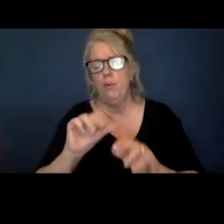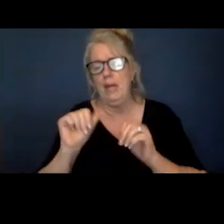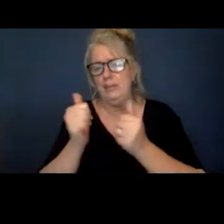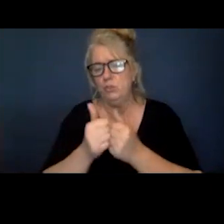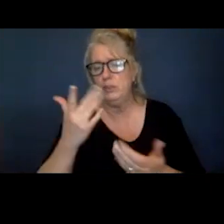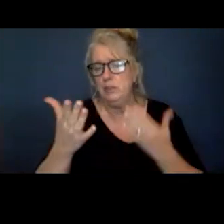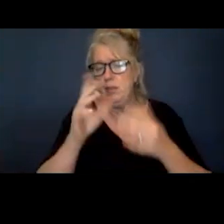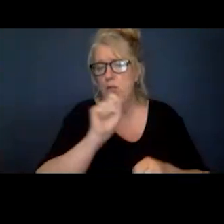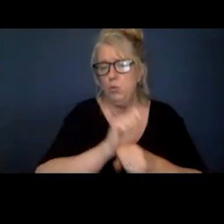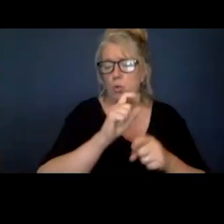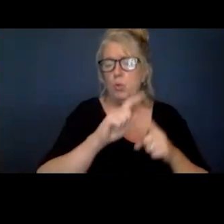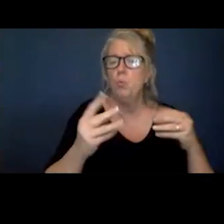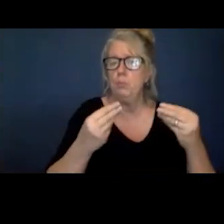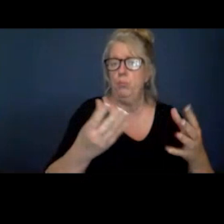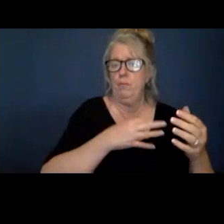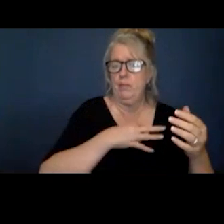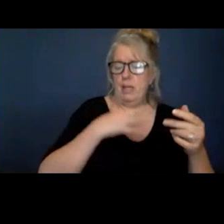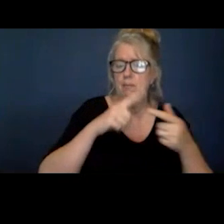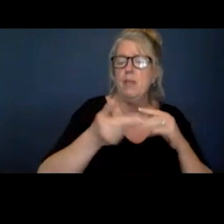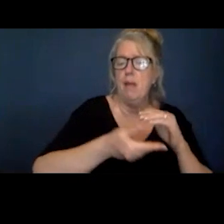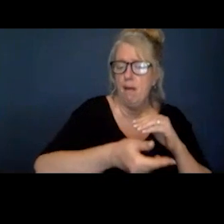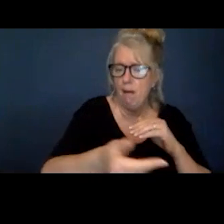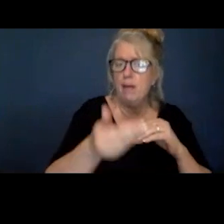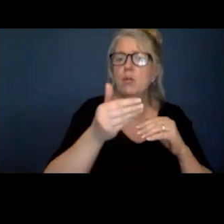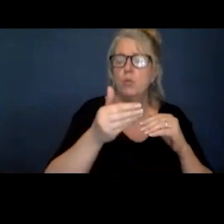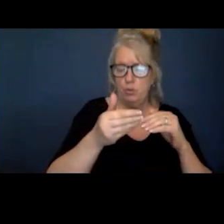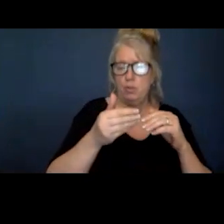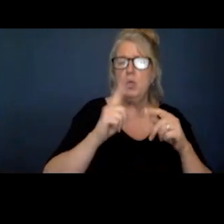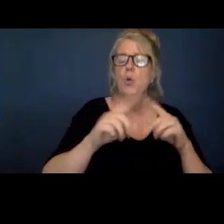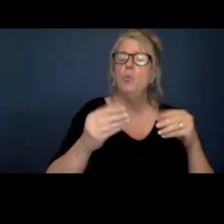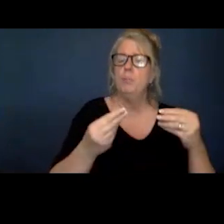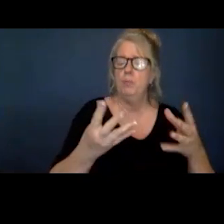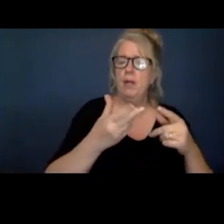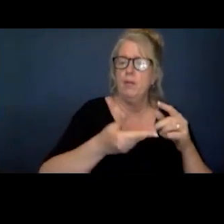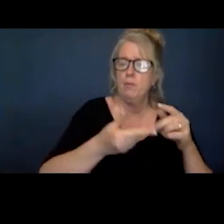we provide staff hired from our programs with customized training and ongoing mentorship